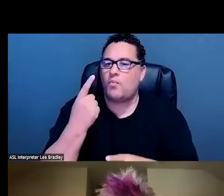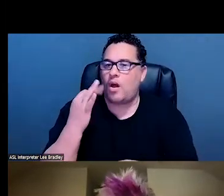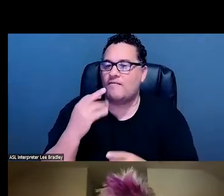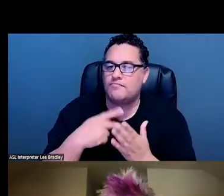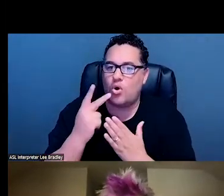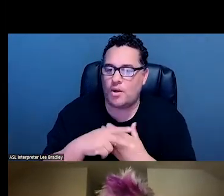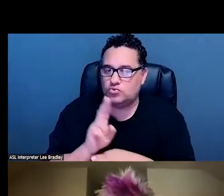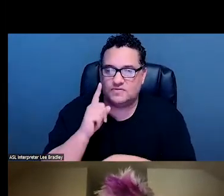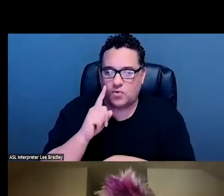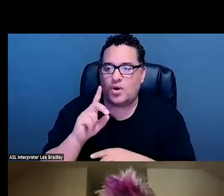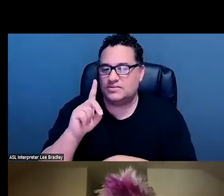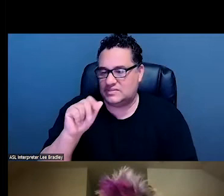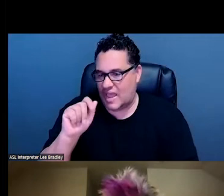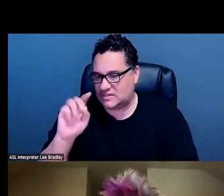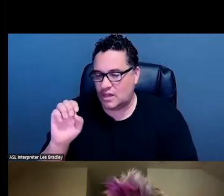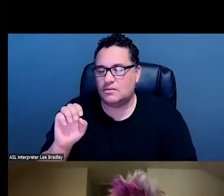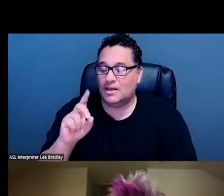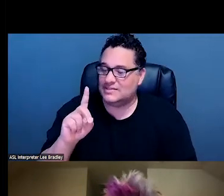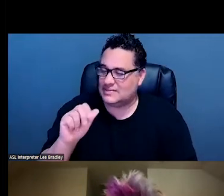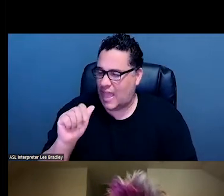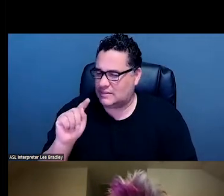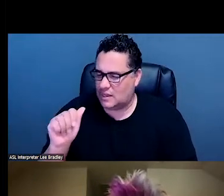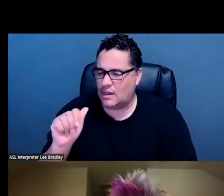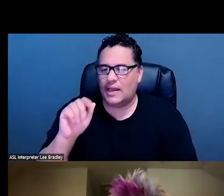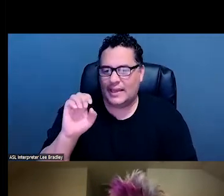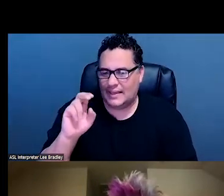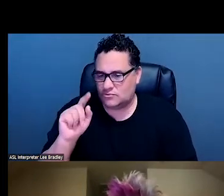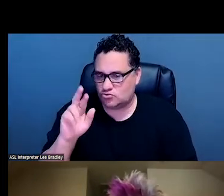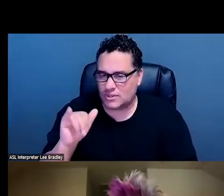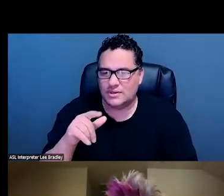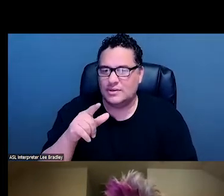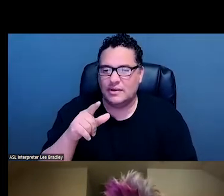ENTRY. THIS IS NOT A VISION TEST FOR Y'ALL. YOU DON'T HAVE TO READ THE FINE PRINT.